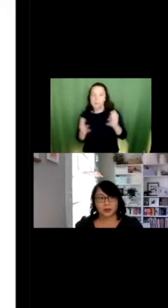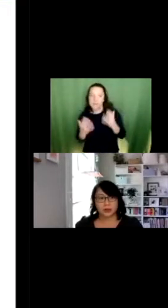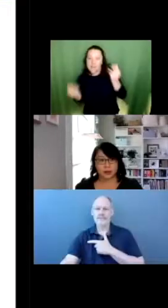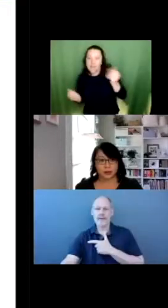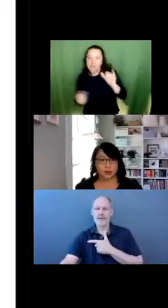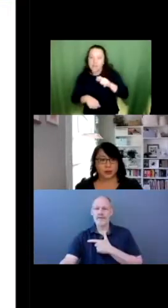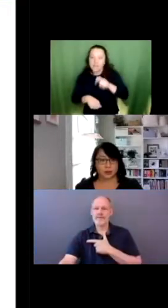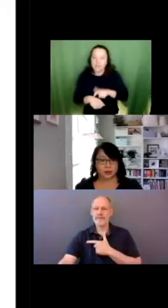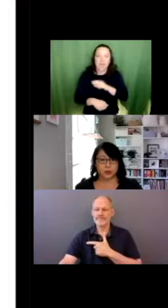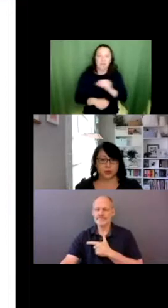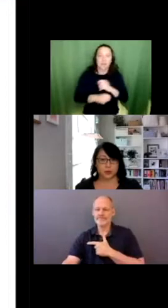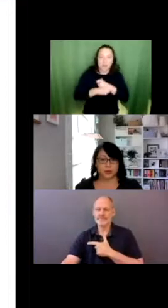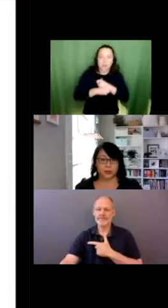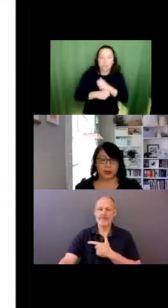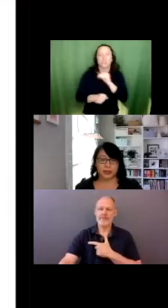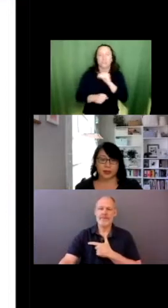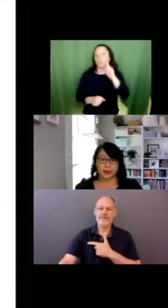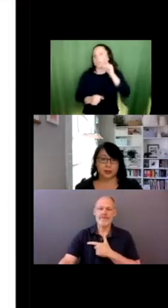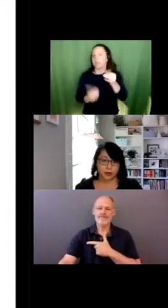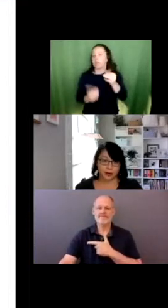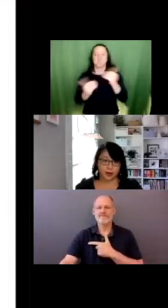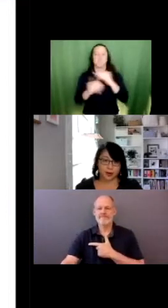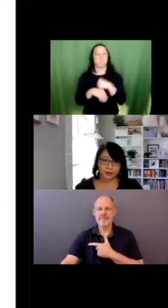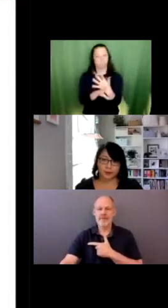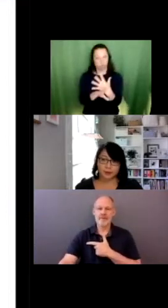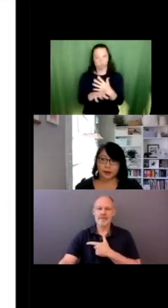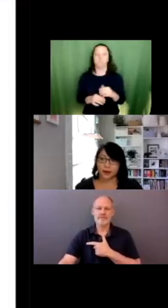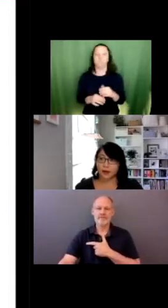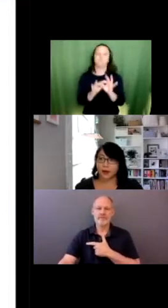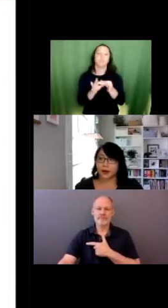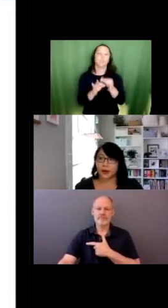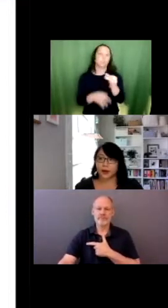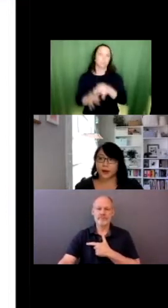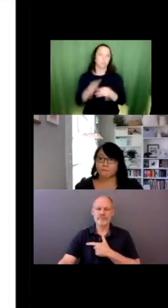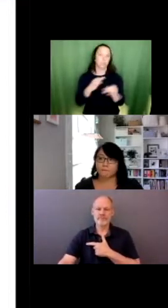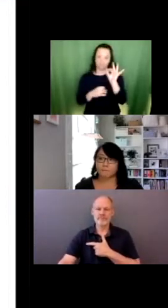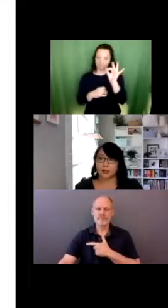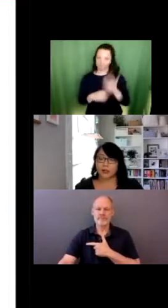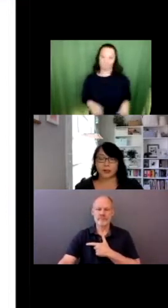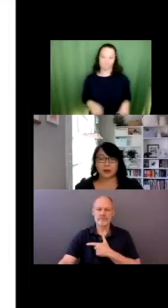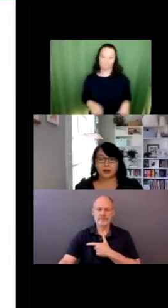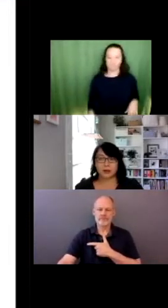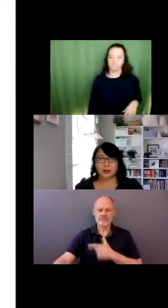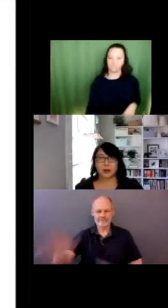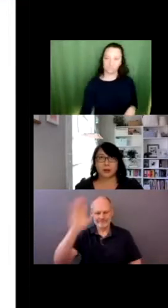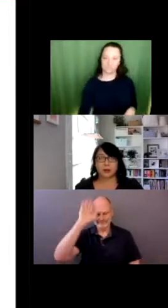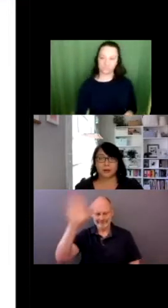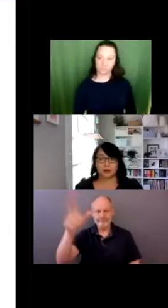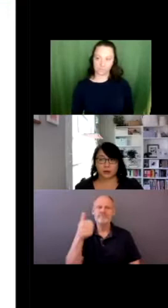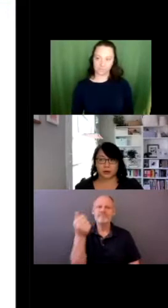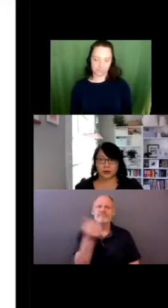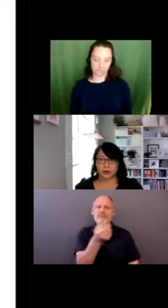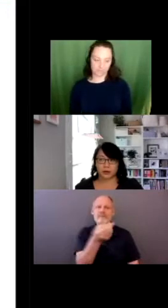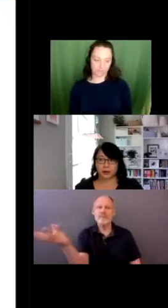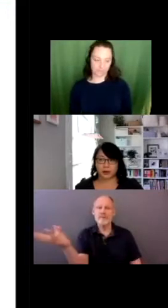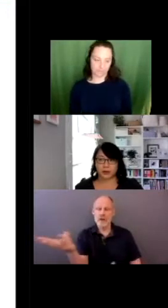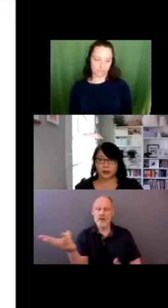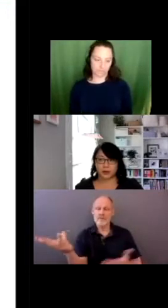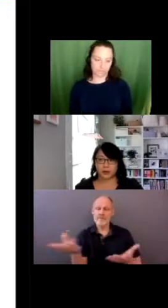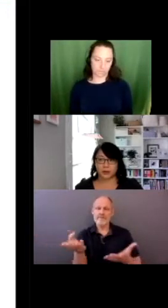stick with virtual community day experience. So some things we learned since reopening